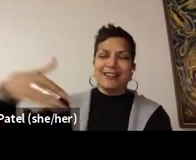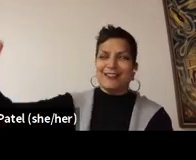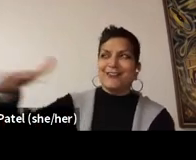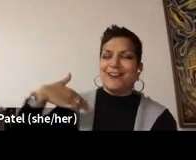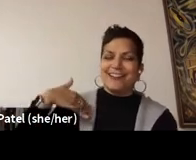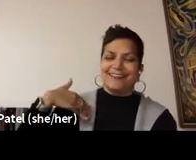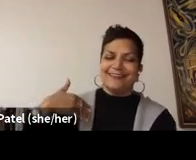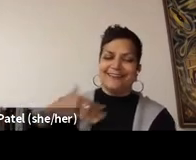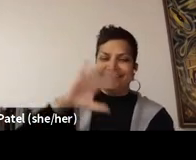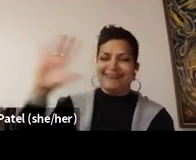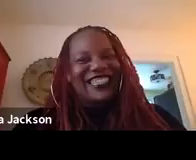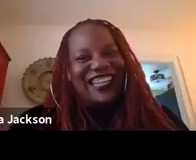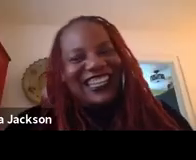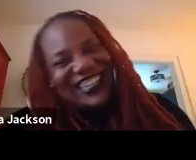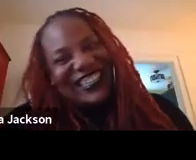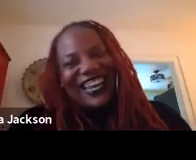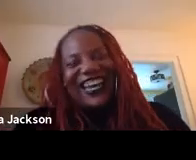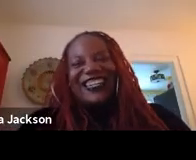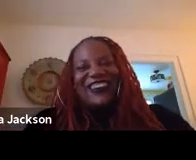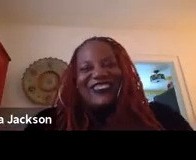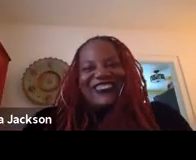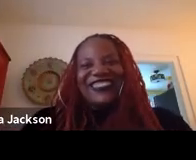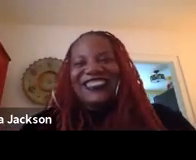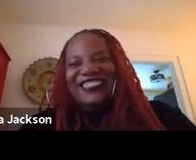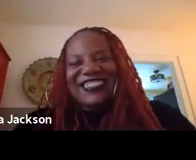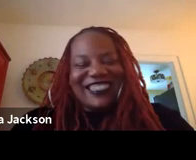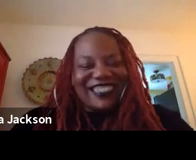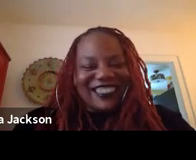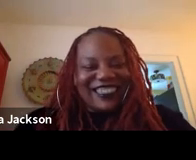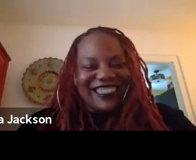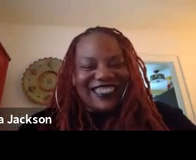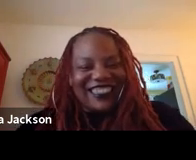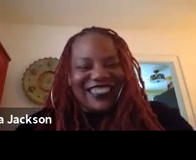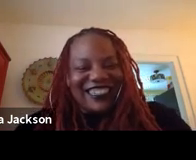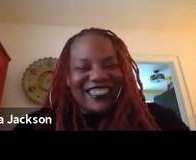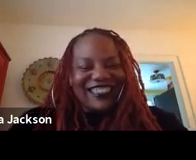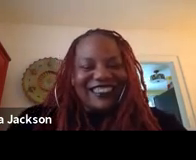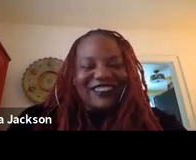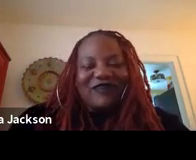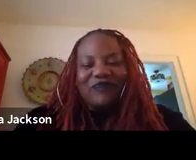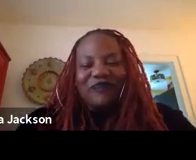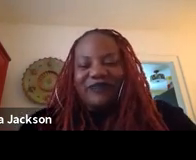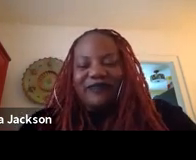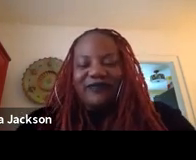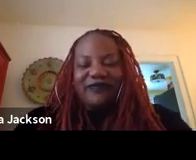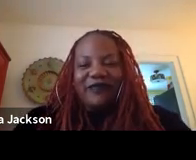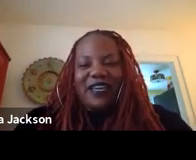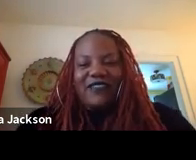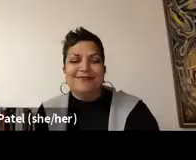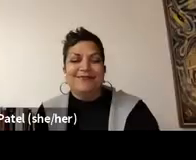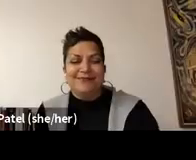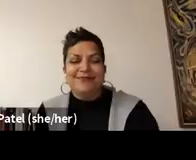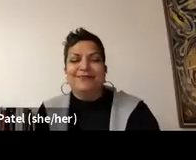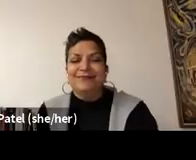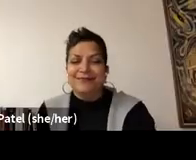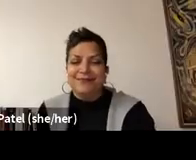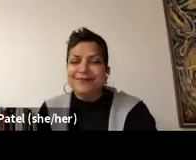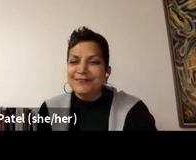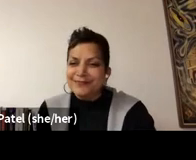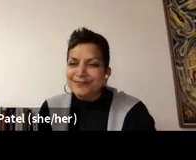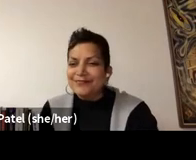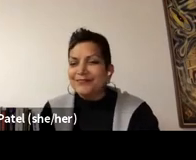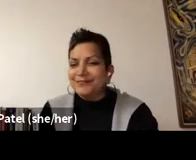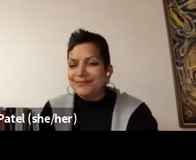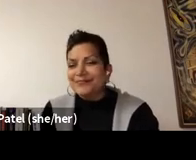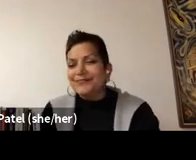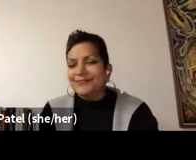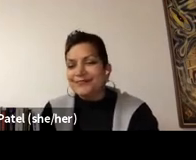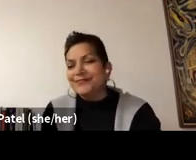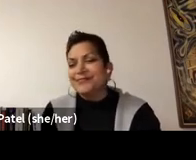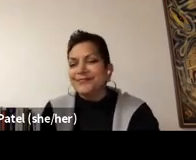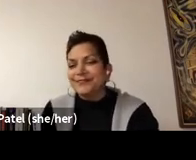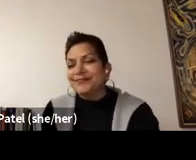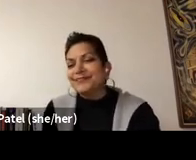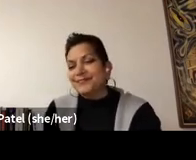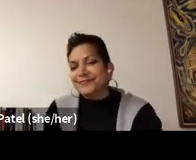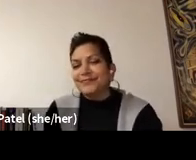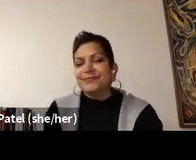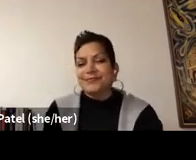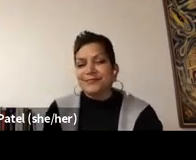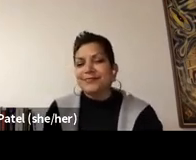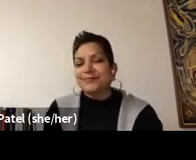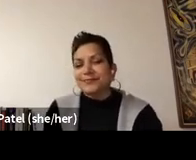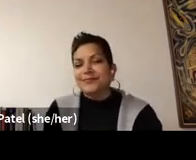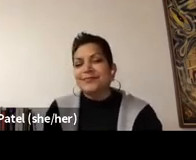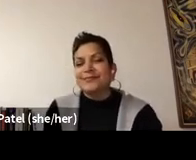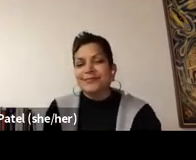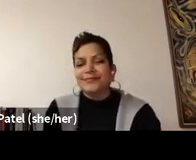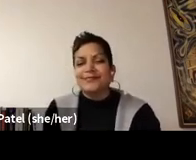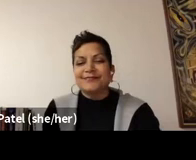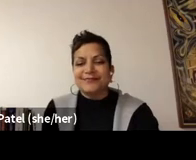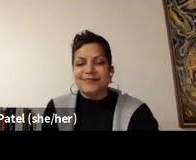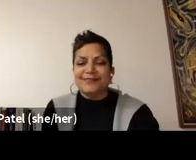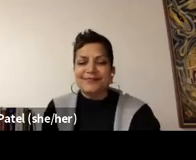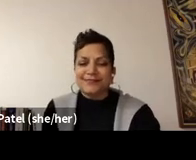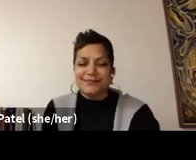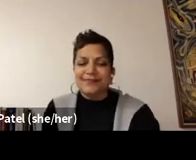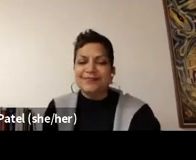because you are never so much. Wake up, call the teachers.